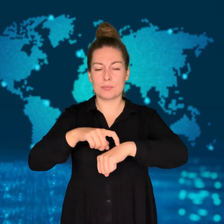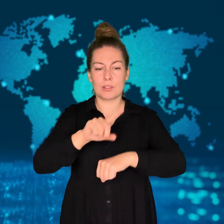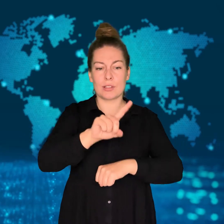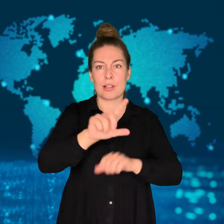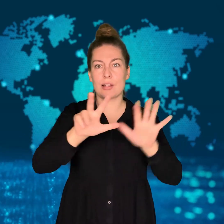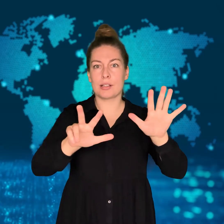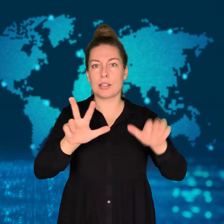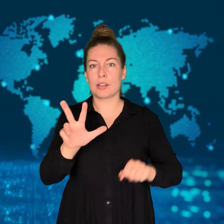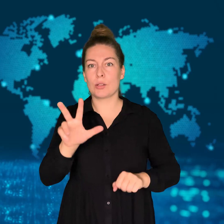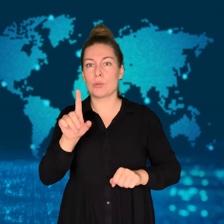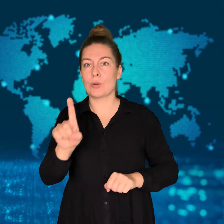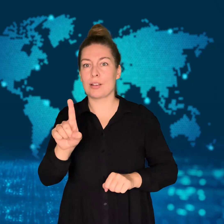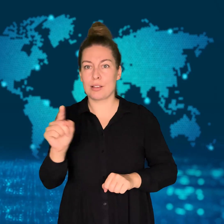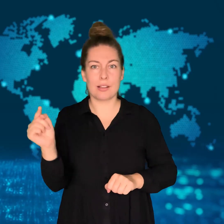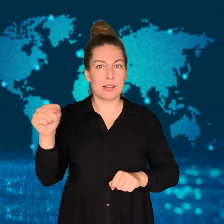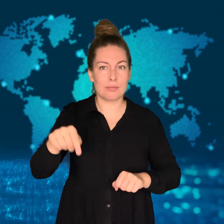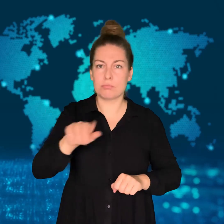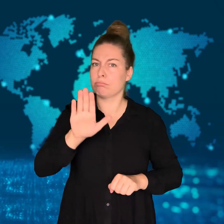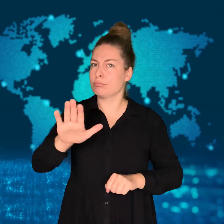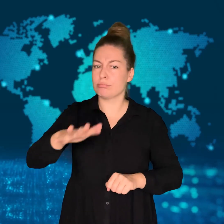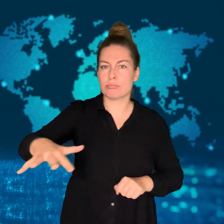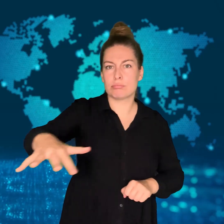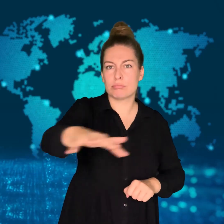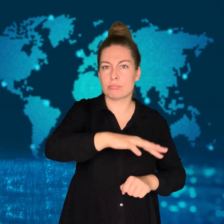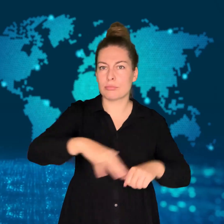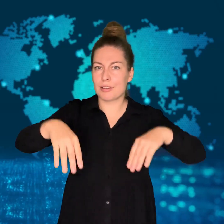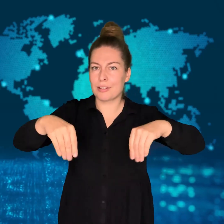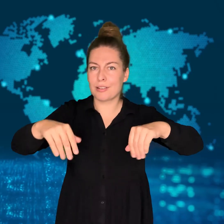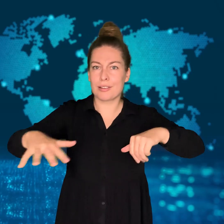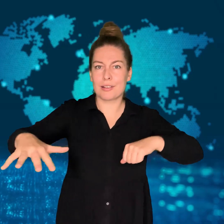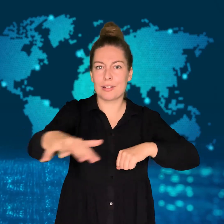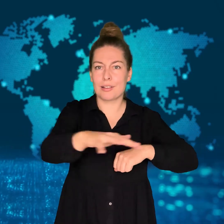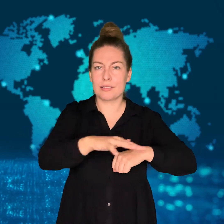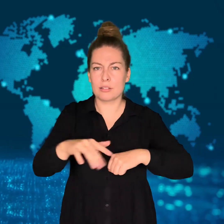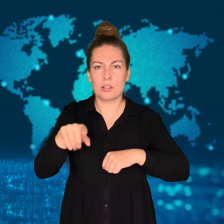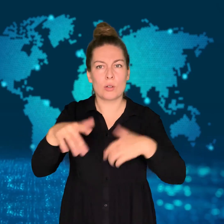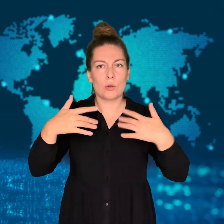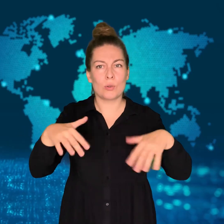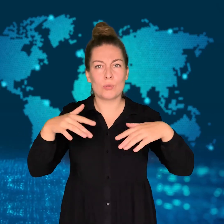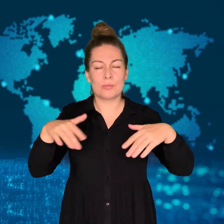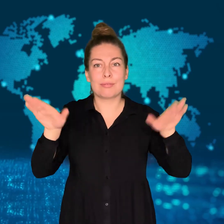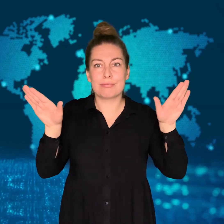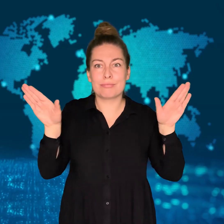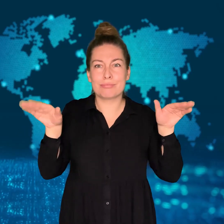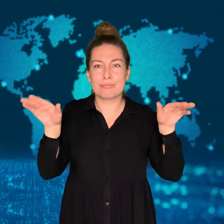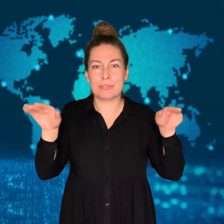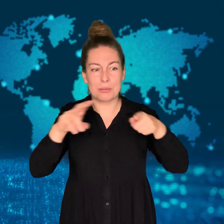Bat poop has been collected to be used as fertilizer